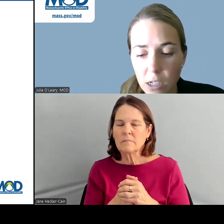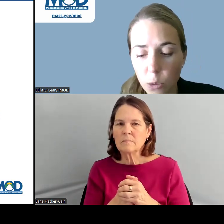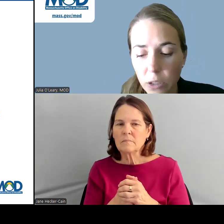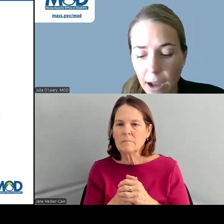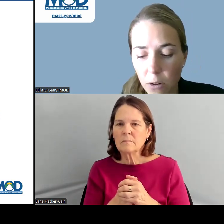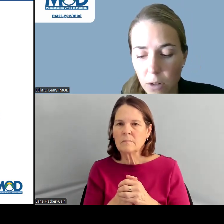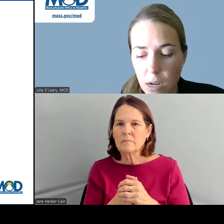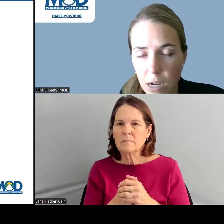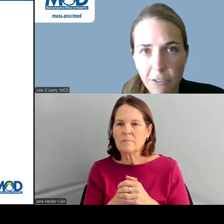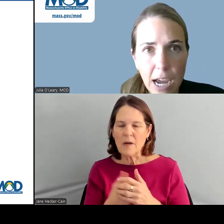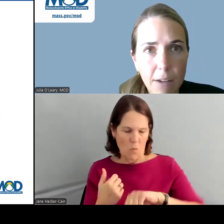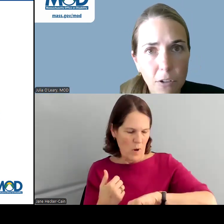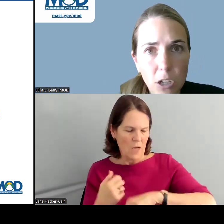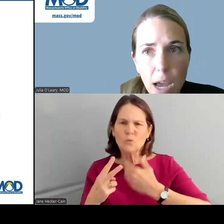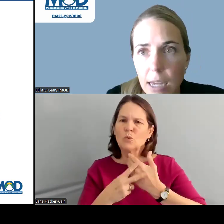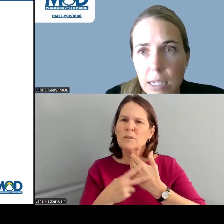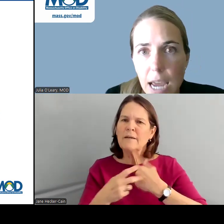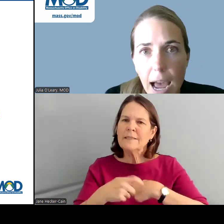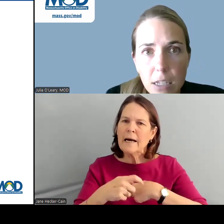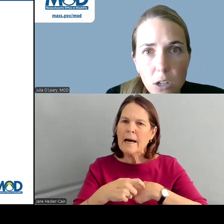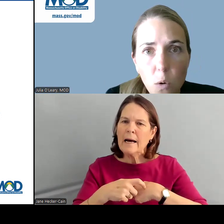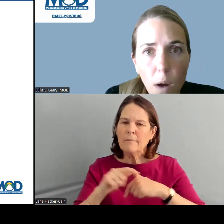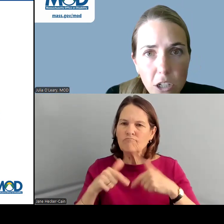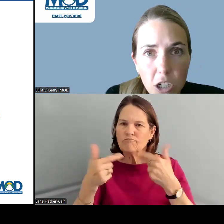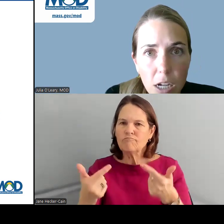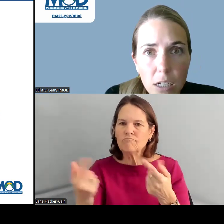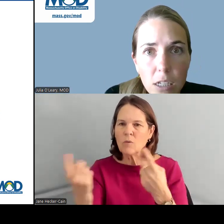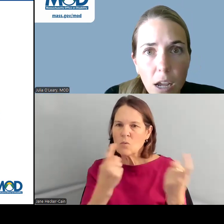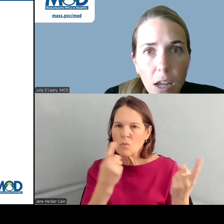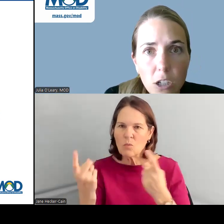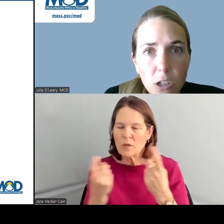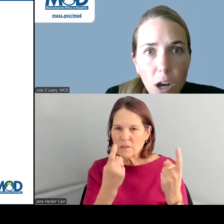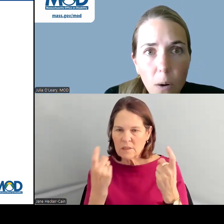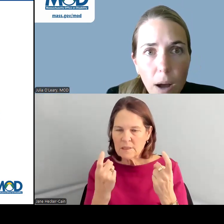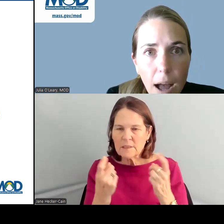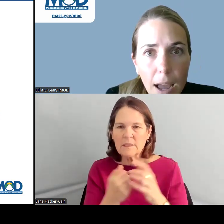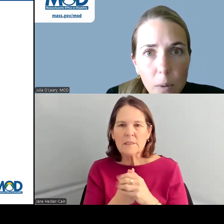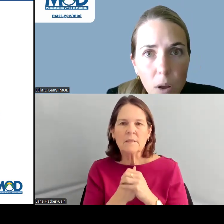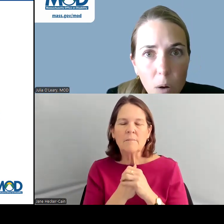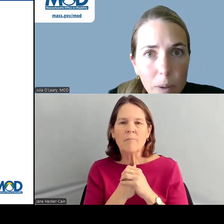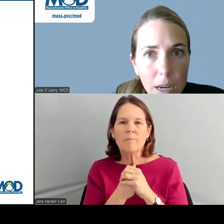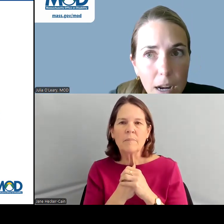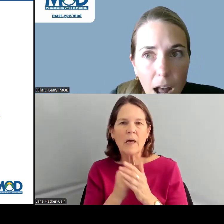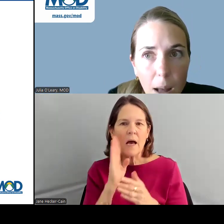But I really want to allow enough time for you guys to ask questions.